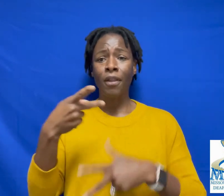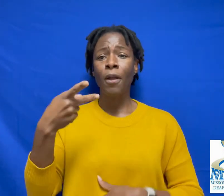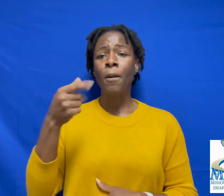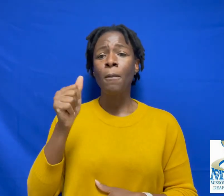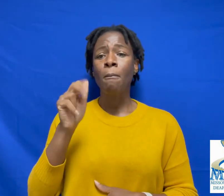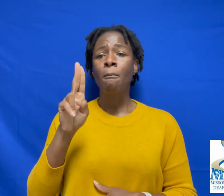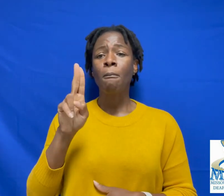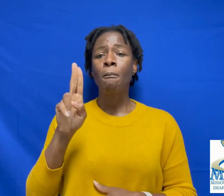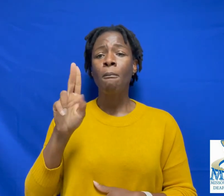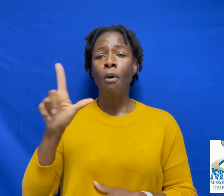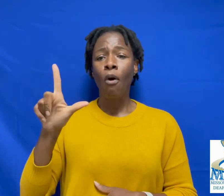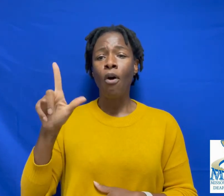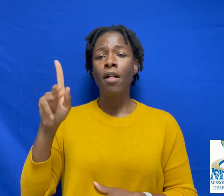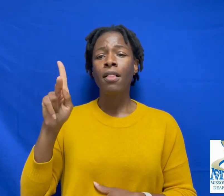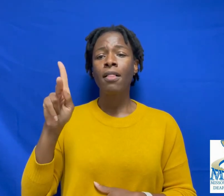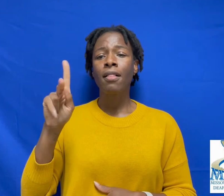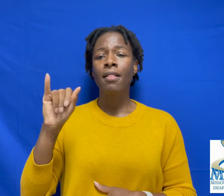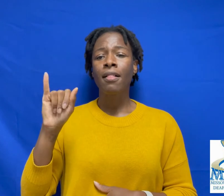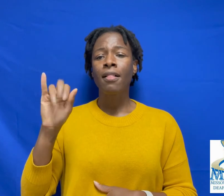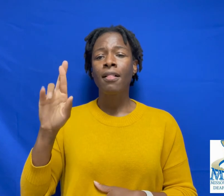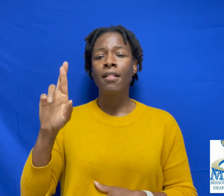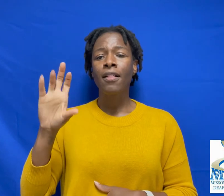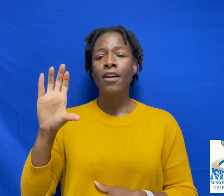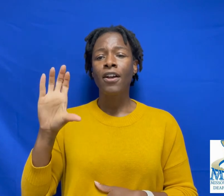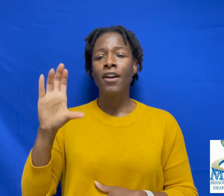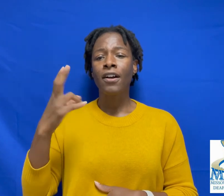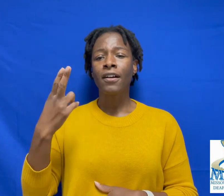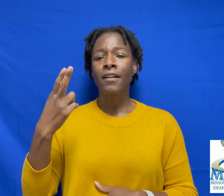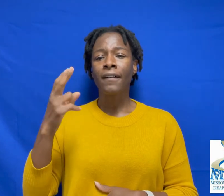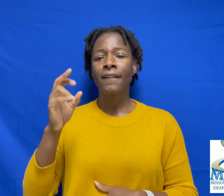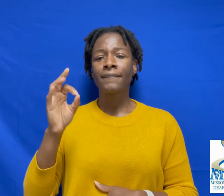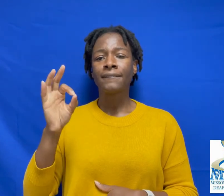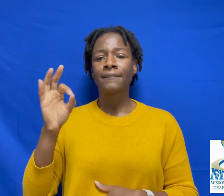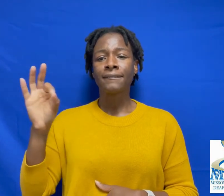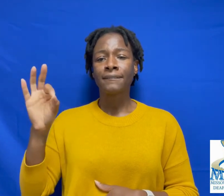Paul Kirchhoff